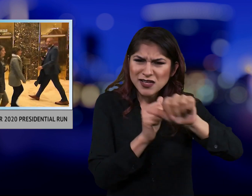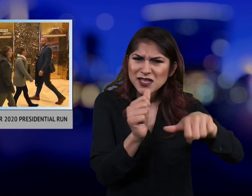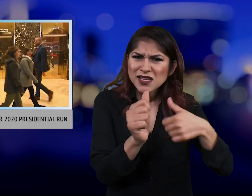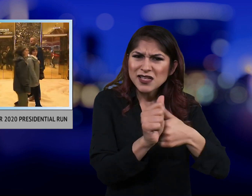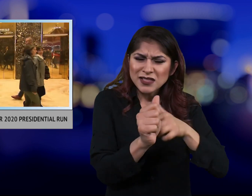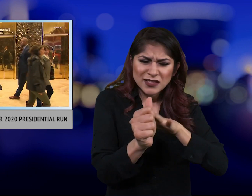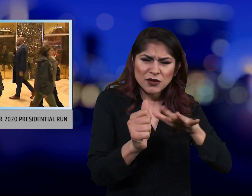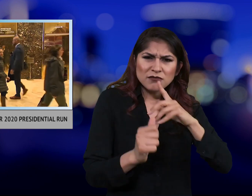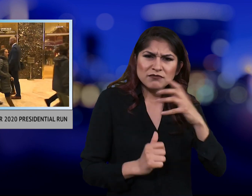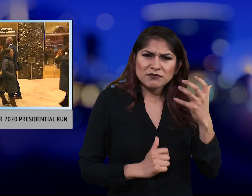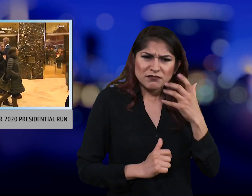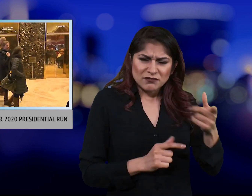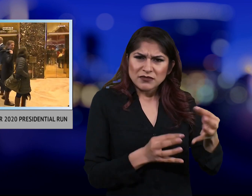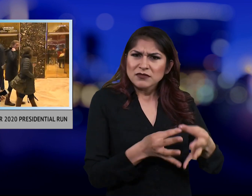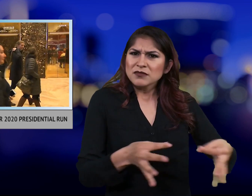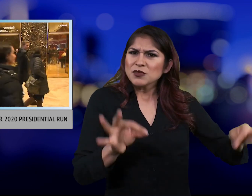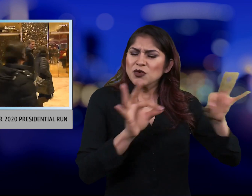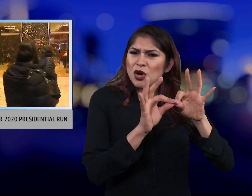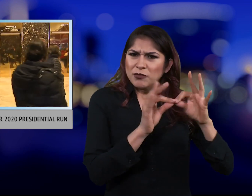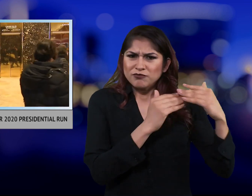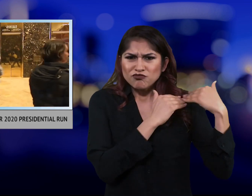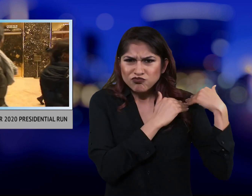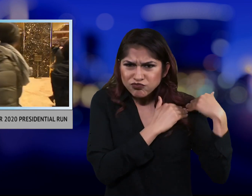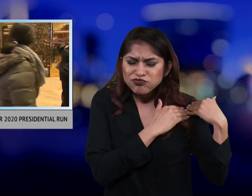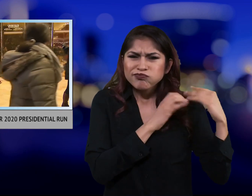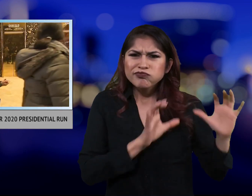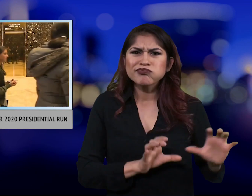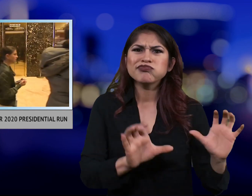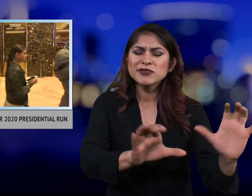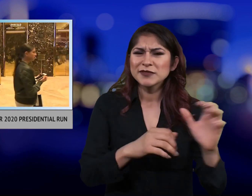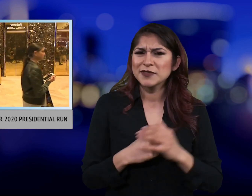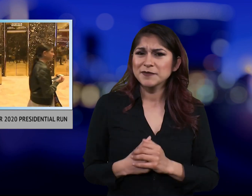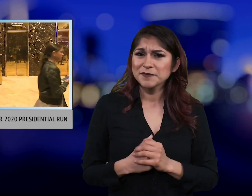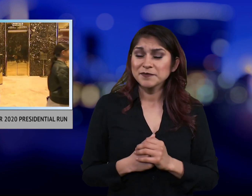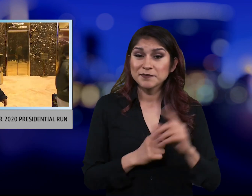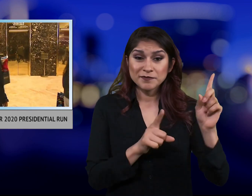played a big role behind the scenes.